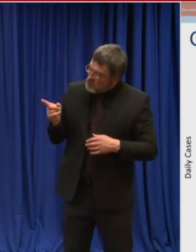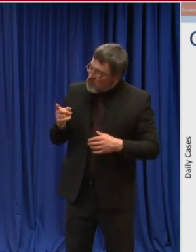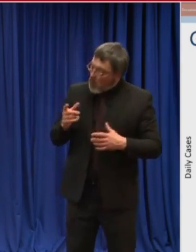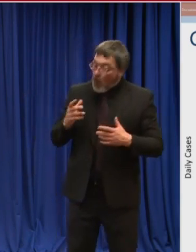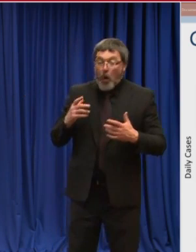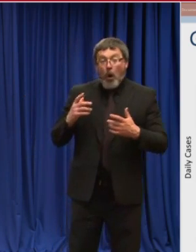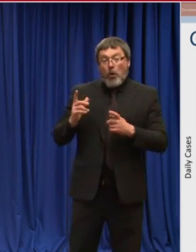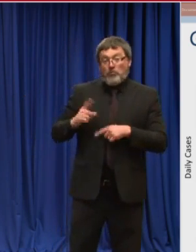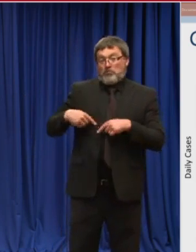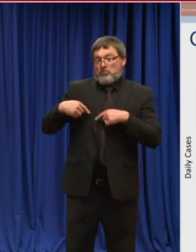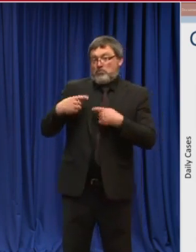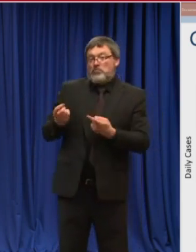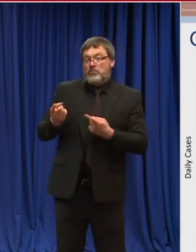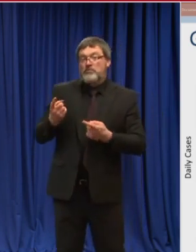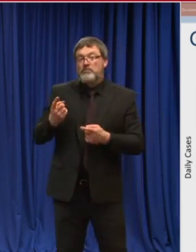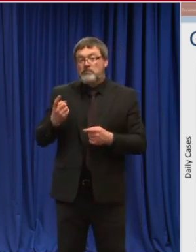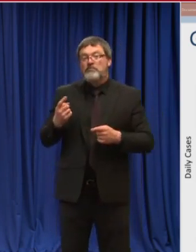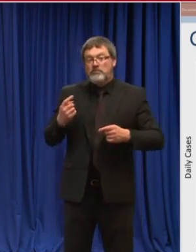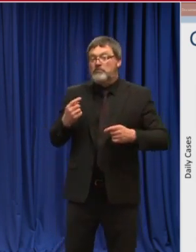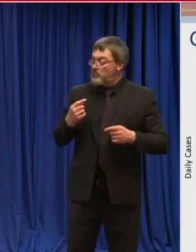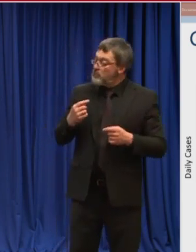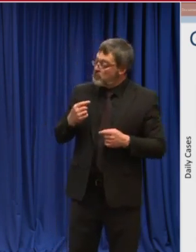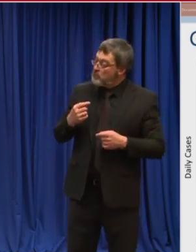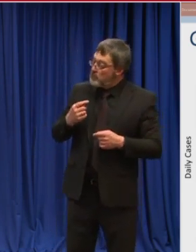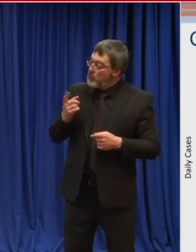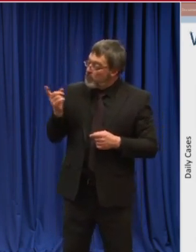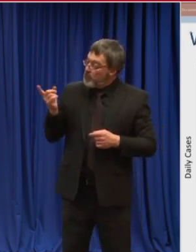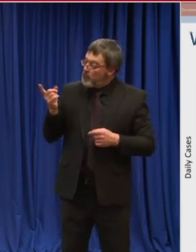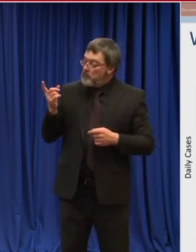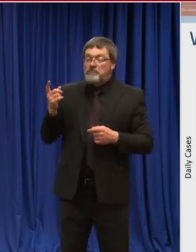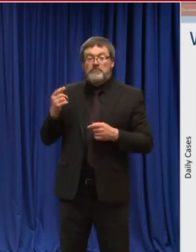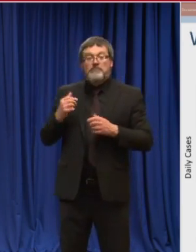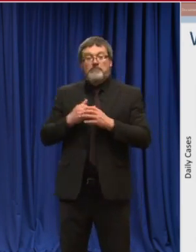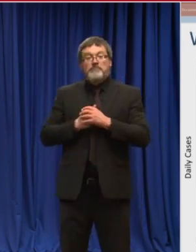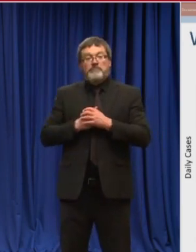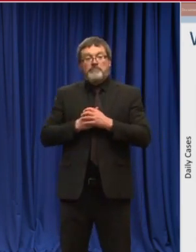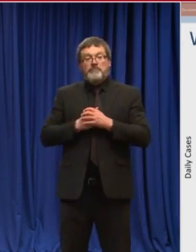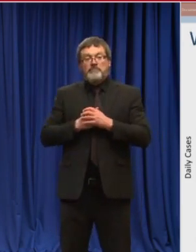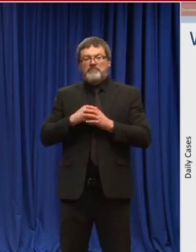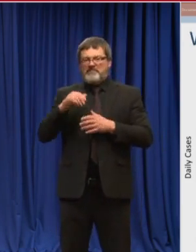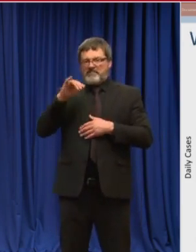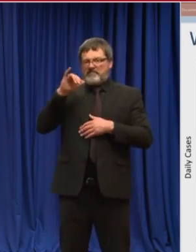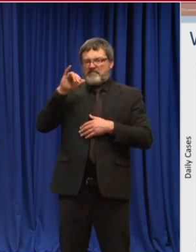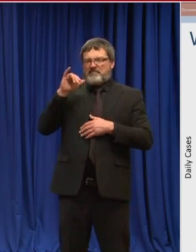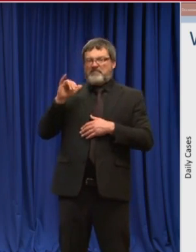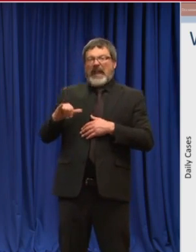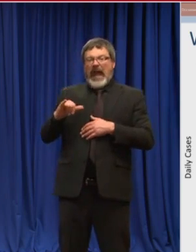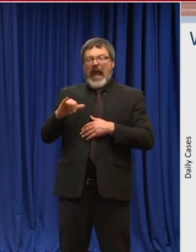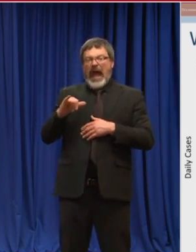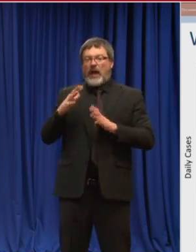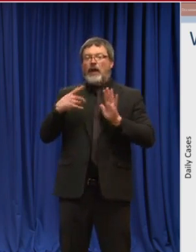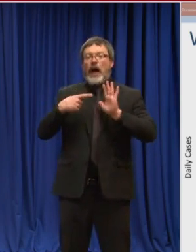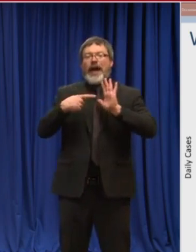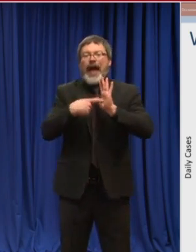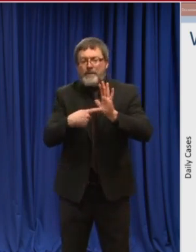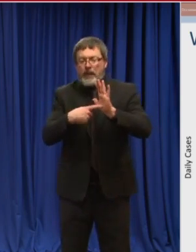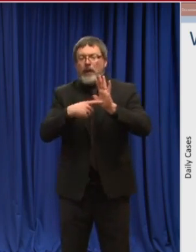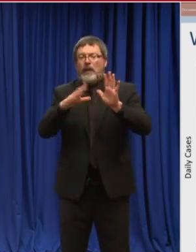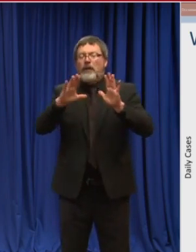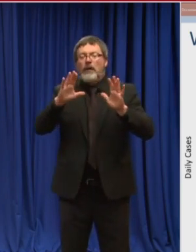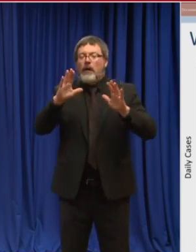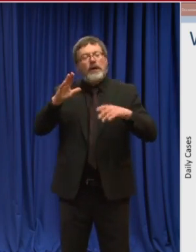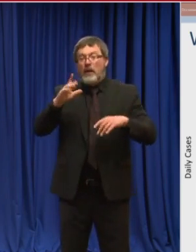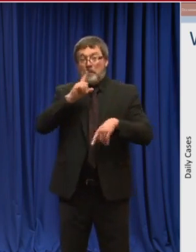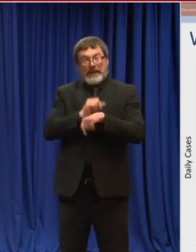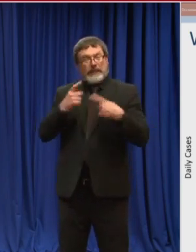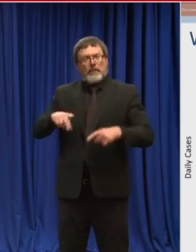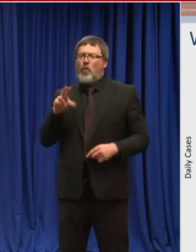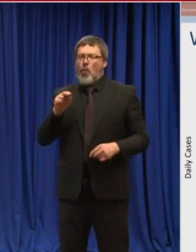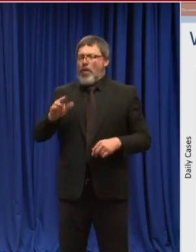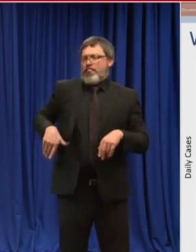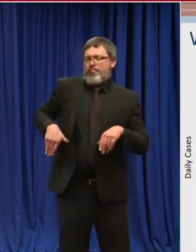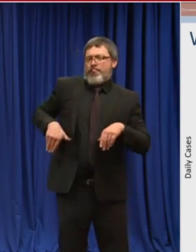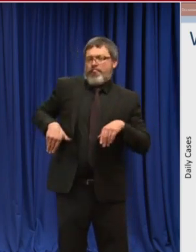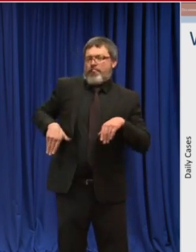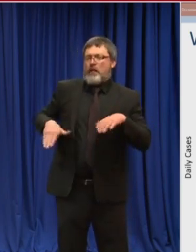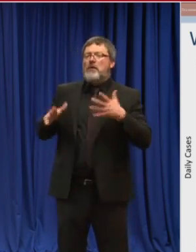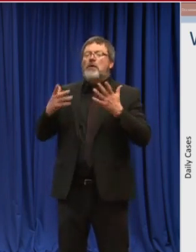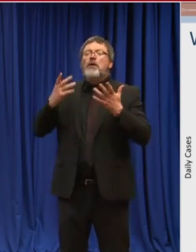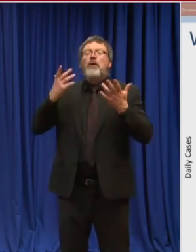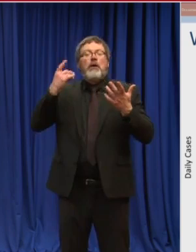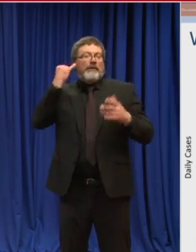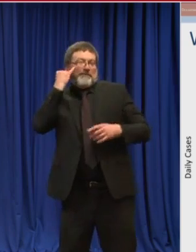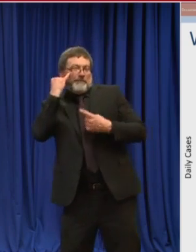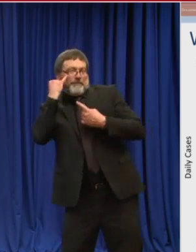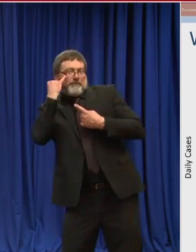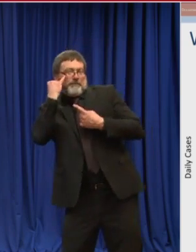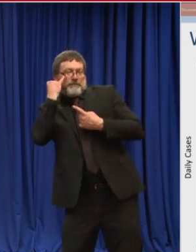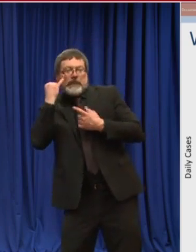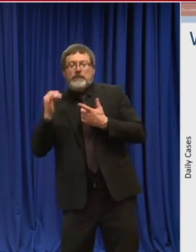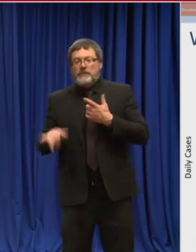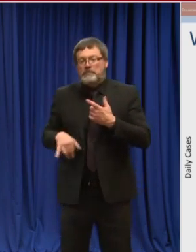OF COVID-19 IN OUR COMMUNITIES NOW THESE NEXT COUPLE SLIDES ARE DIAGRAMS THAT ARE MEANT TO BE EXAMPLES OF THE POTENTIAL MAGNITUDE OF IMPACT OF OUR COMMUNITY MITIGATION EFFORTS.